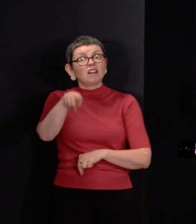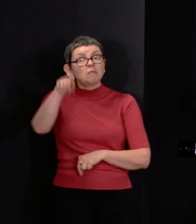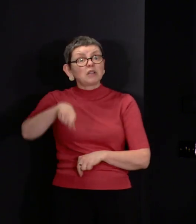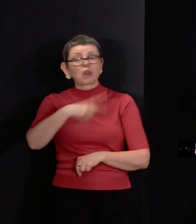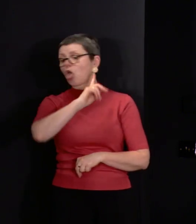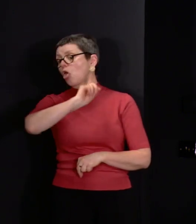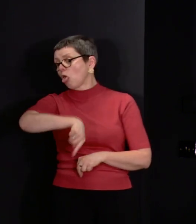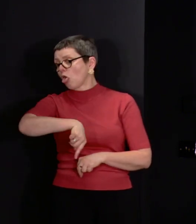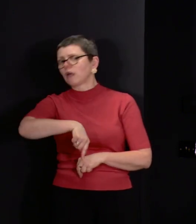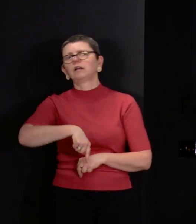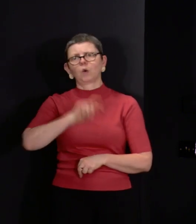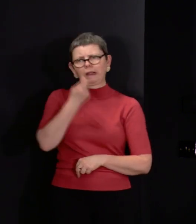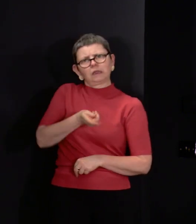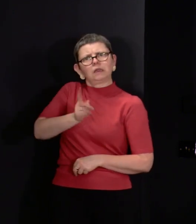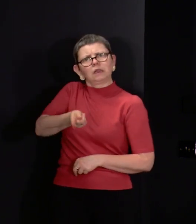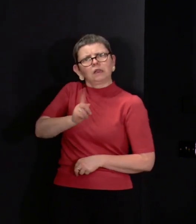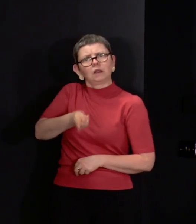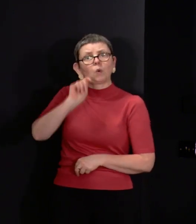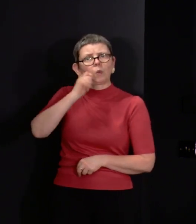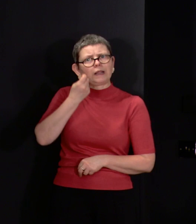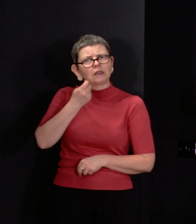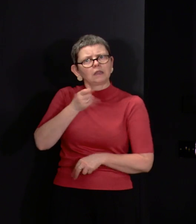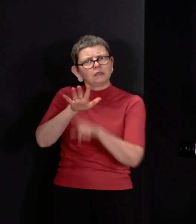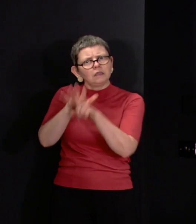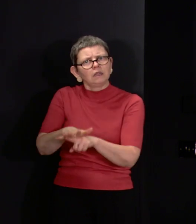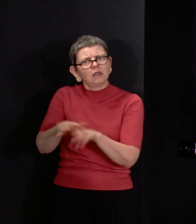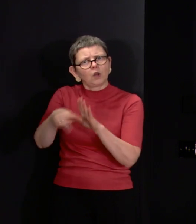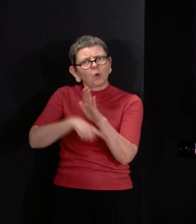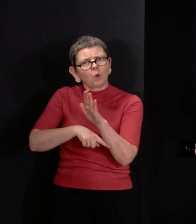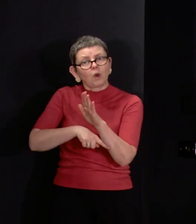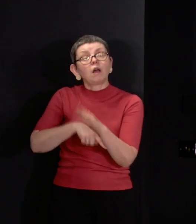same time, I want to reiterate that Police Scotland remains here to help and